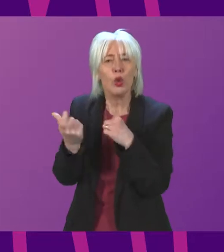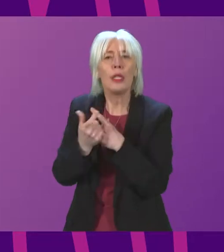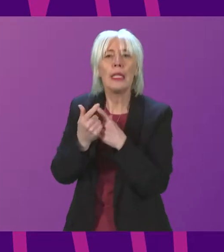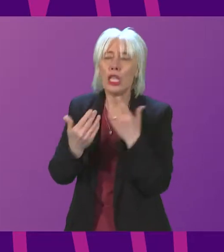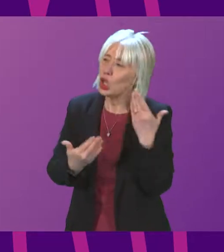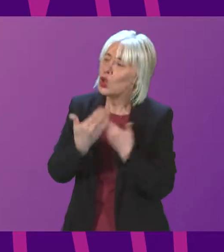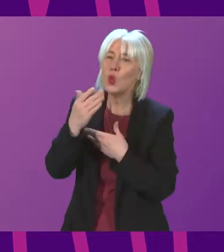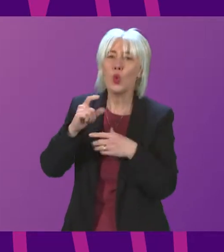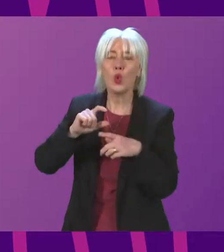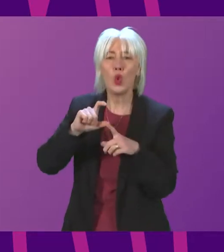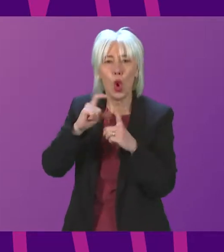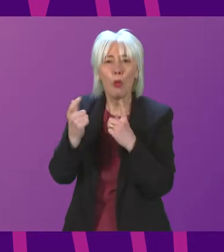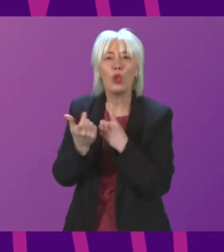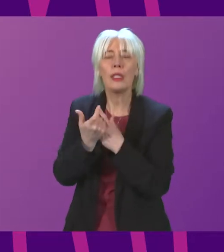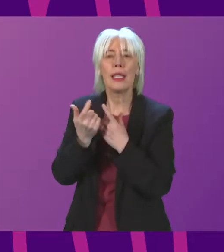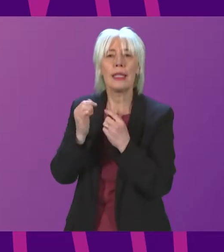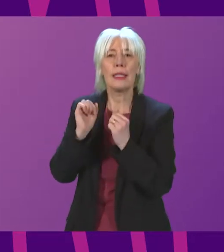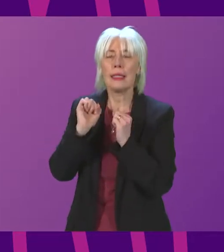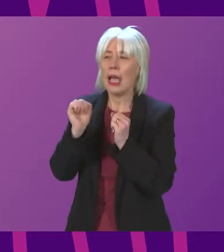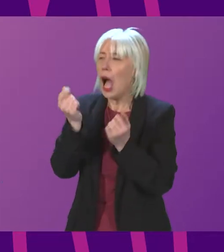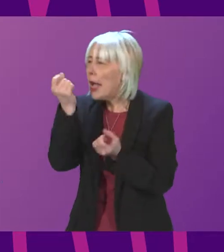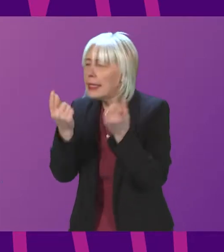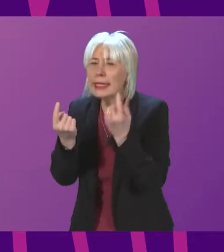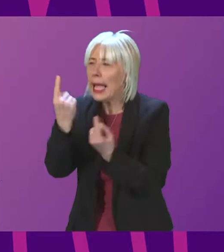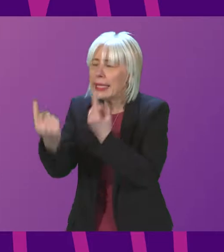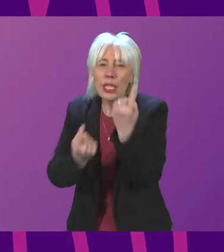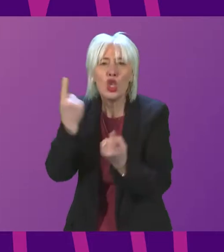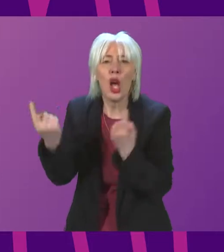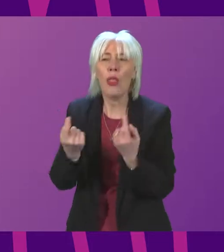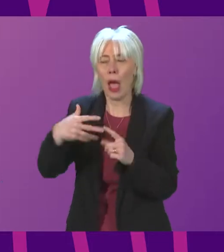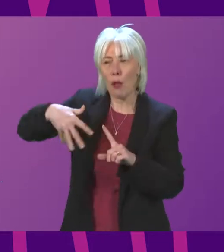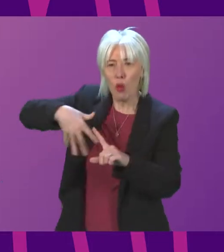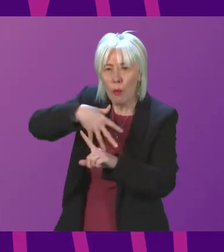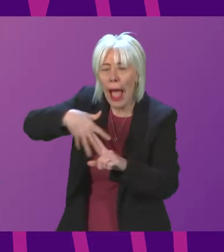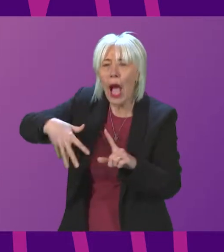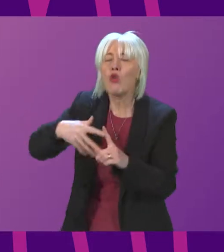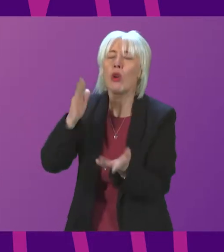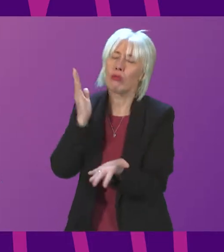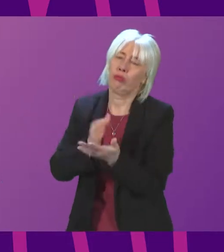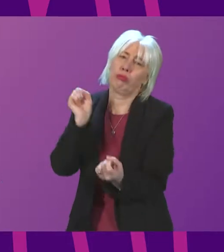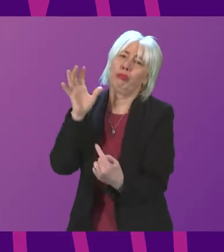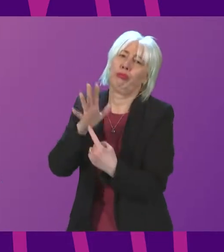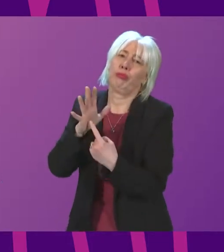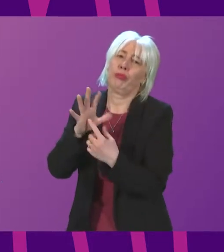and their backgrounds is crucial to our ability to live together in peace and harmony. There